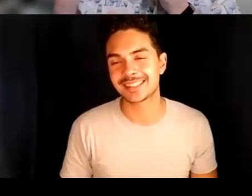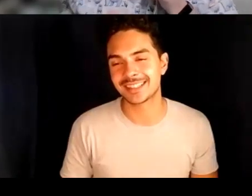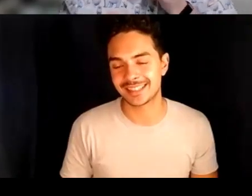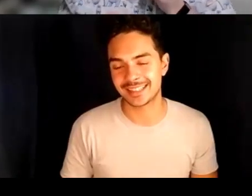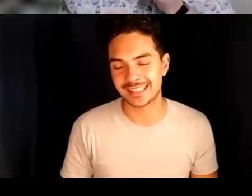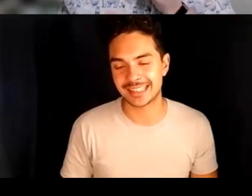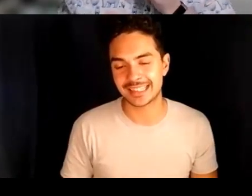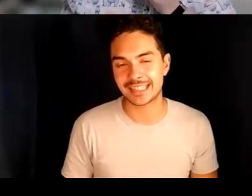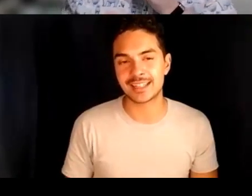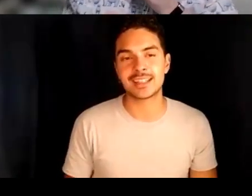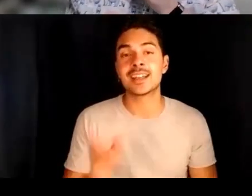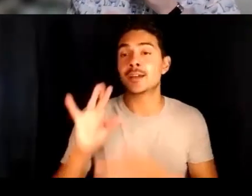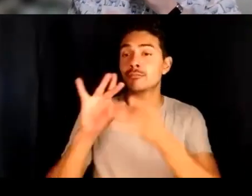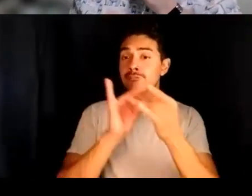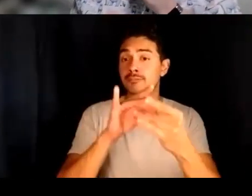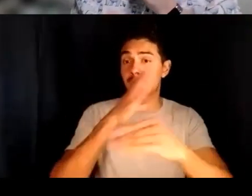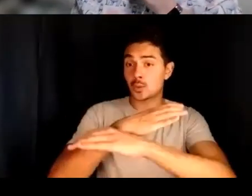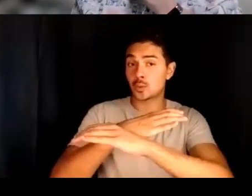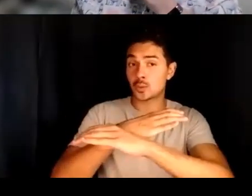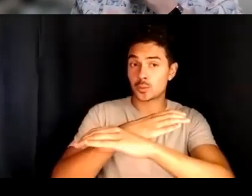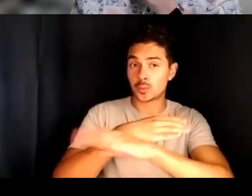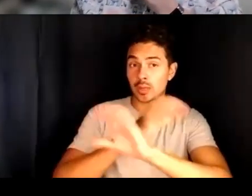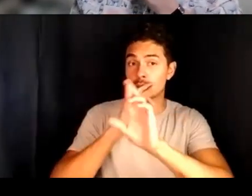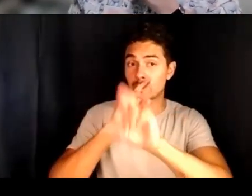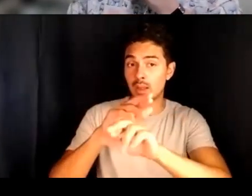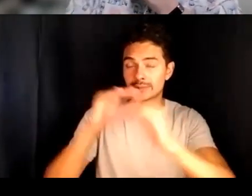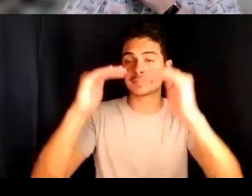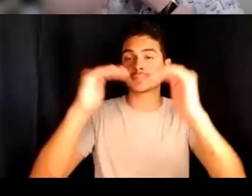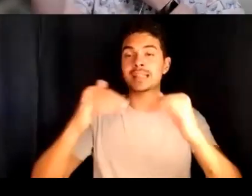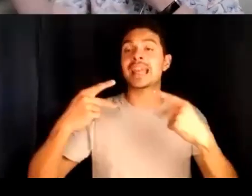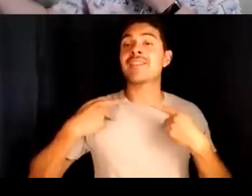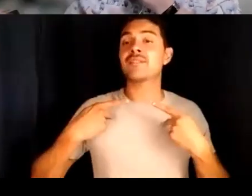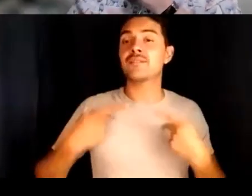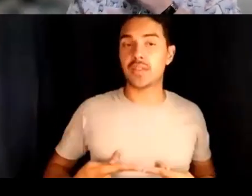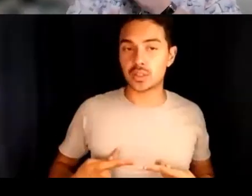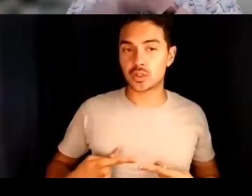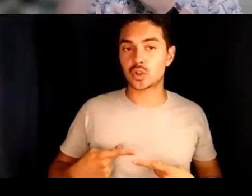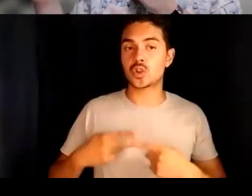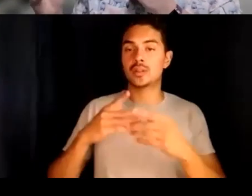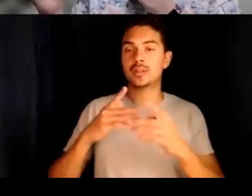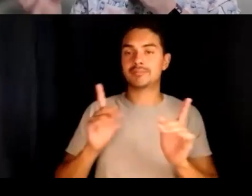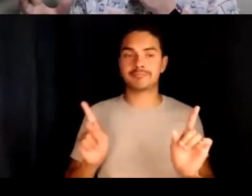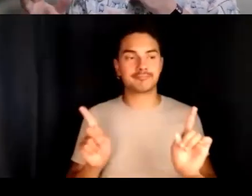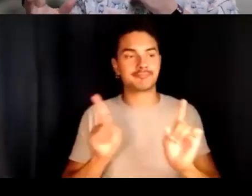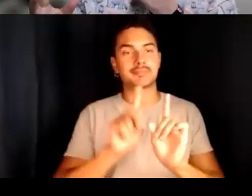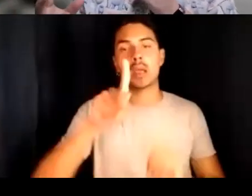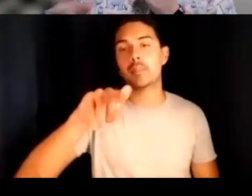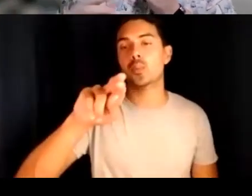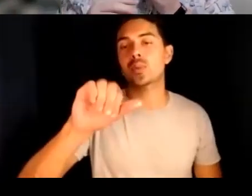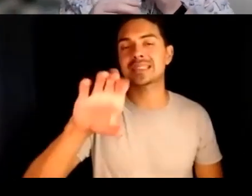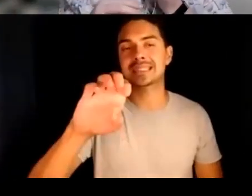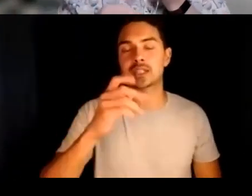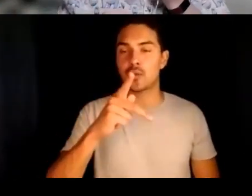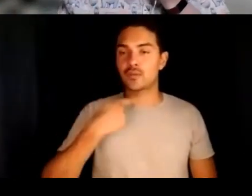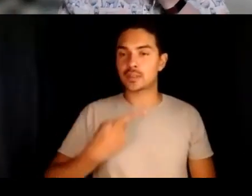So in terms of physical presence, and again, this is, I'm brought into this to cover a wide range of crises,